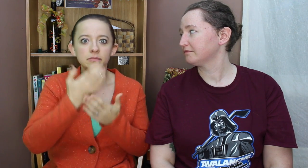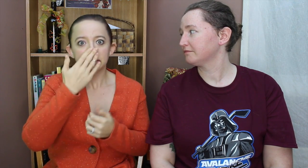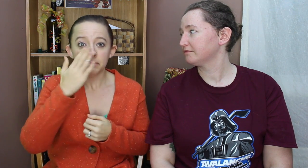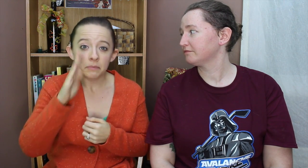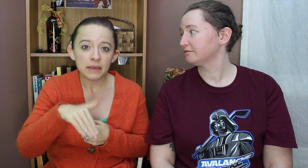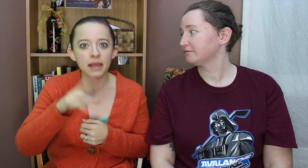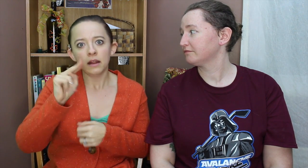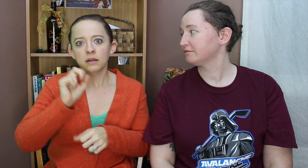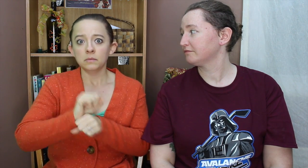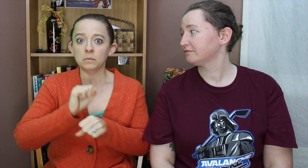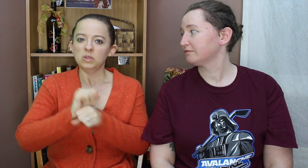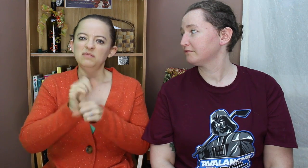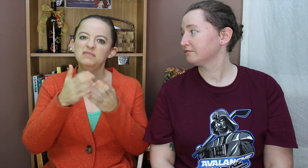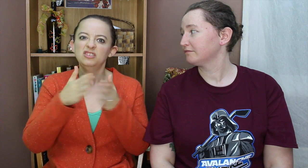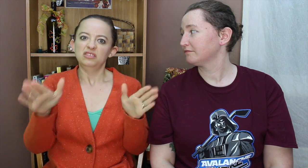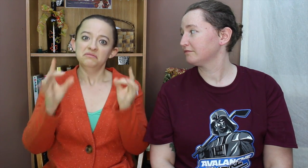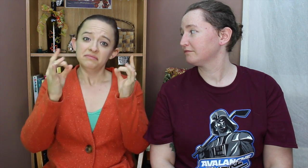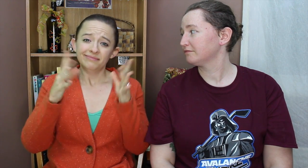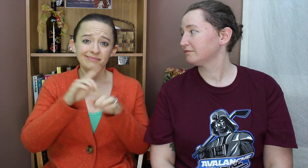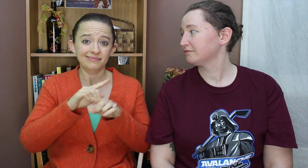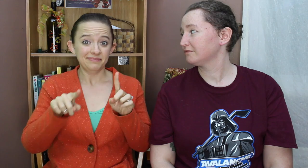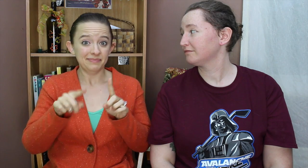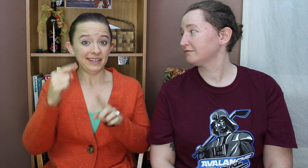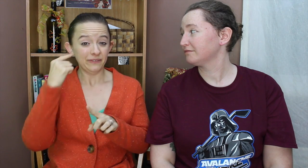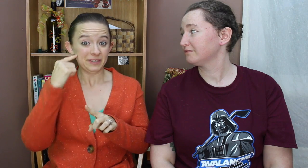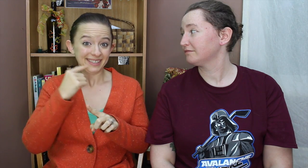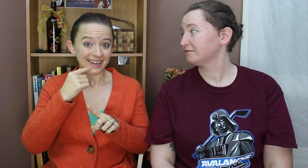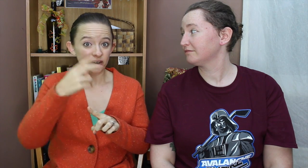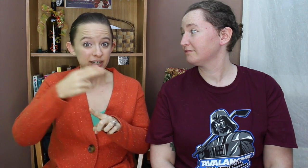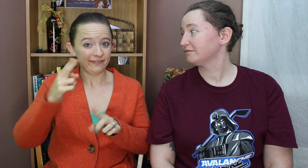I know a lot people think the economy is really bad and unemployment